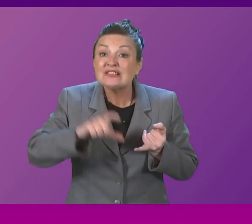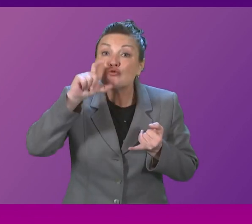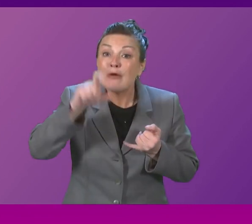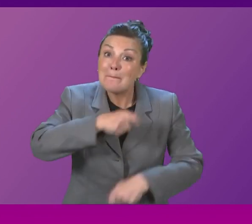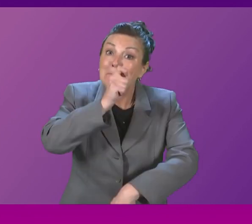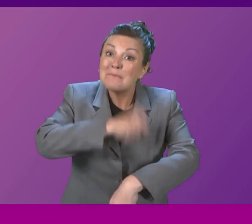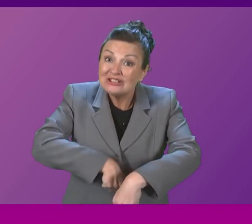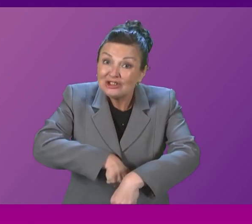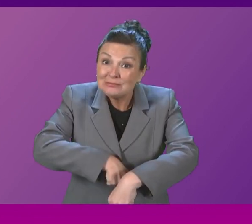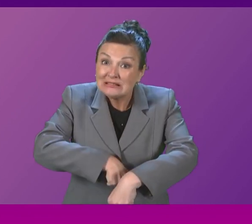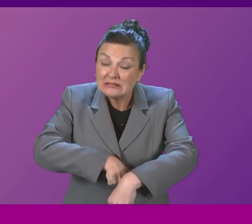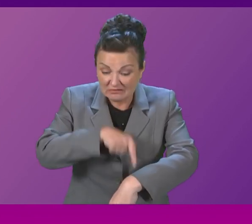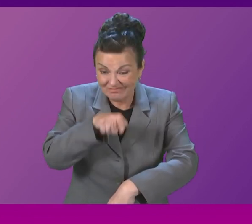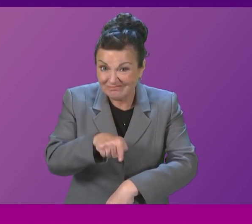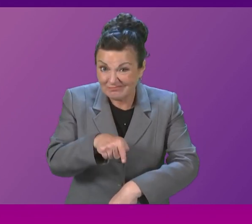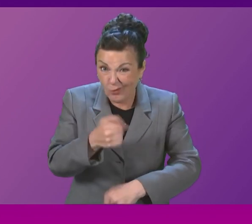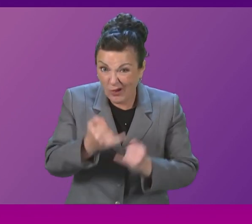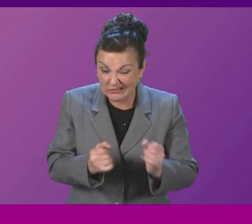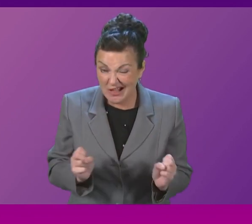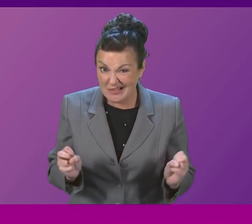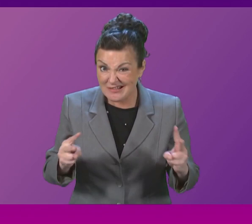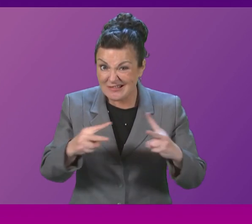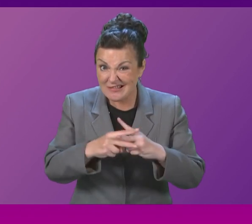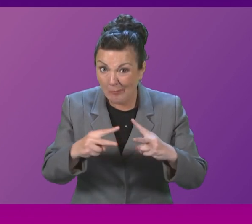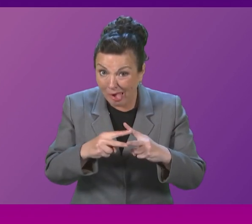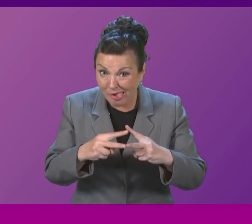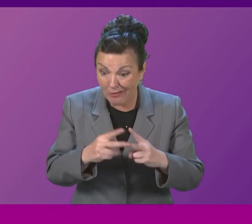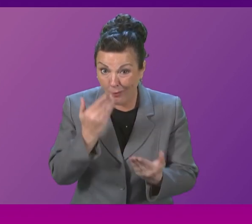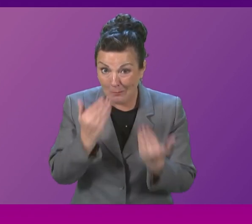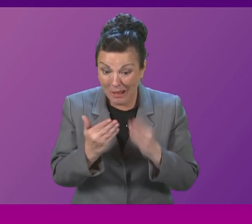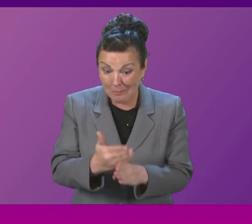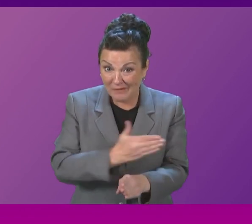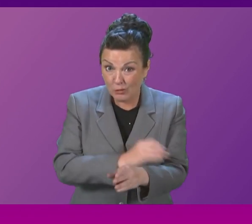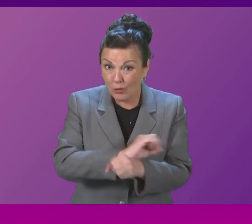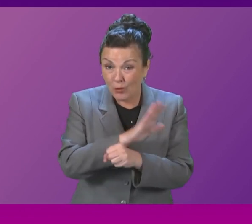double the pre-pandemic level, with more than 42,000 sanctions being applied across all